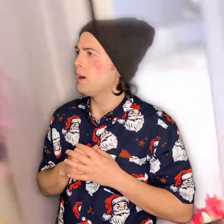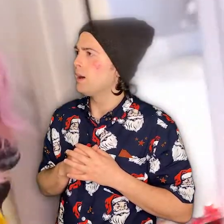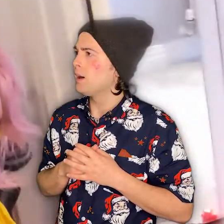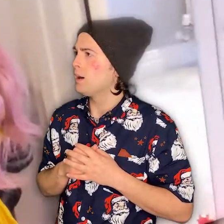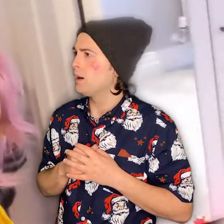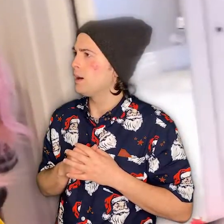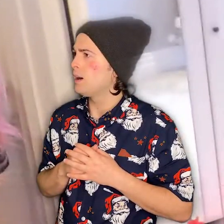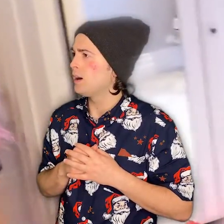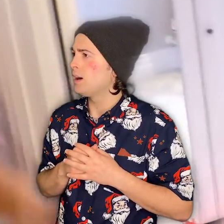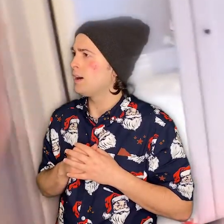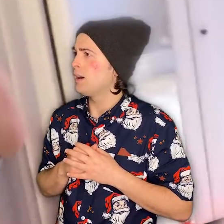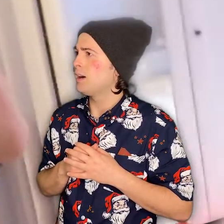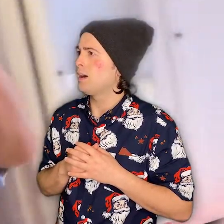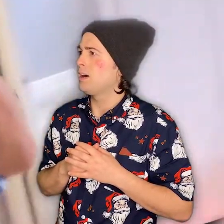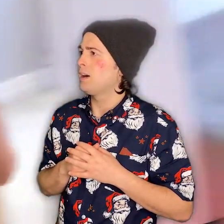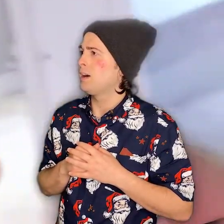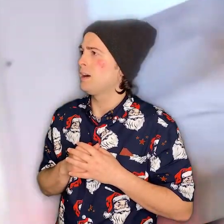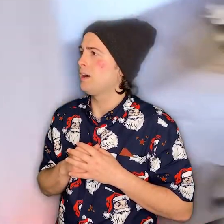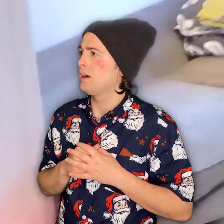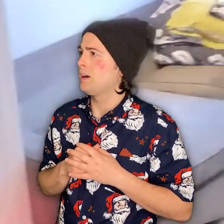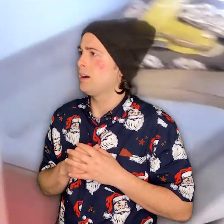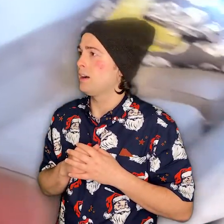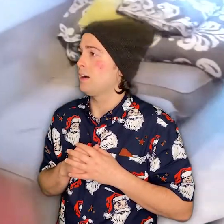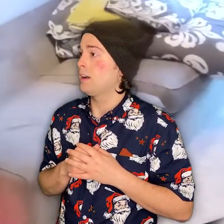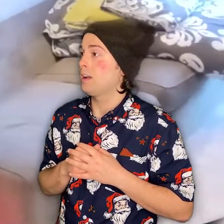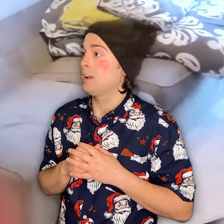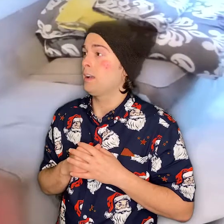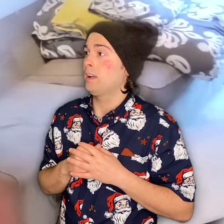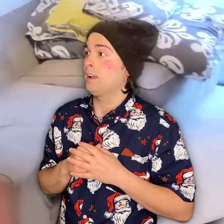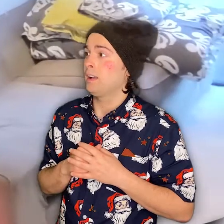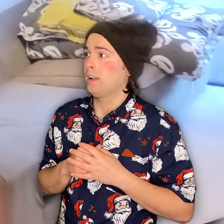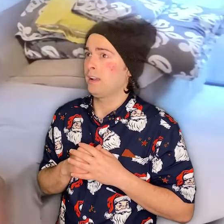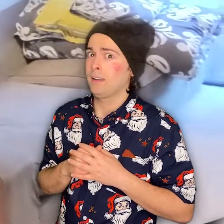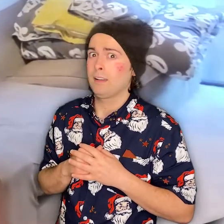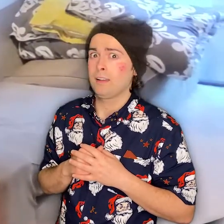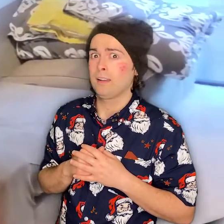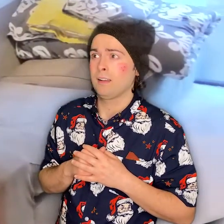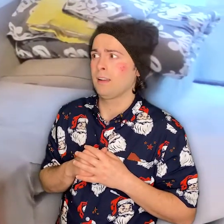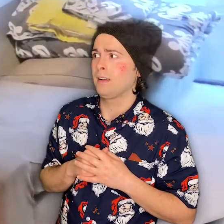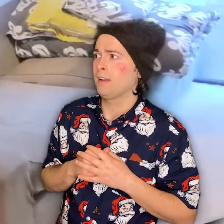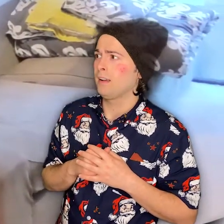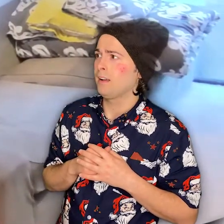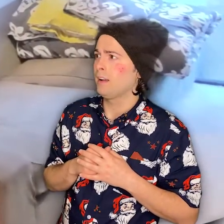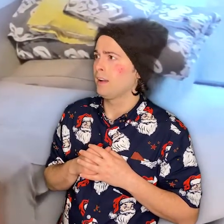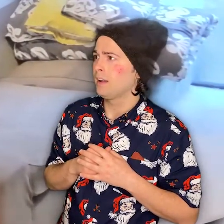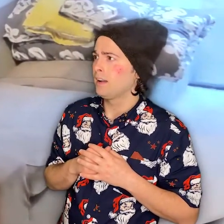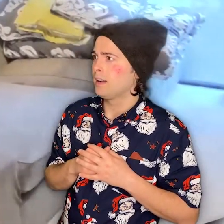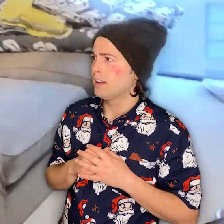That's us upstairs. And this is my bedroom, where the magic happens as they say Wink.